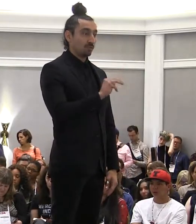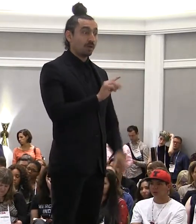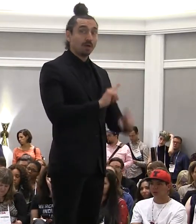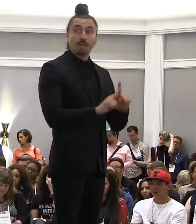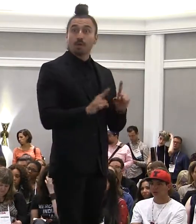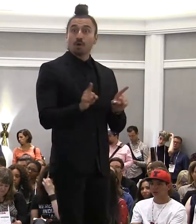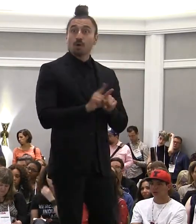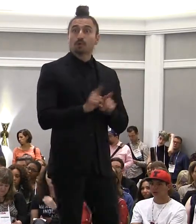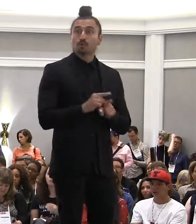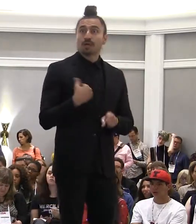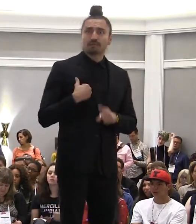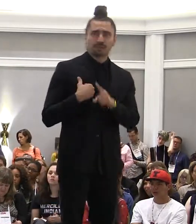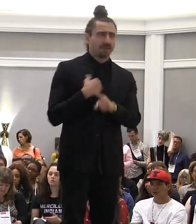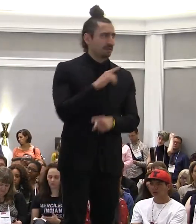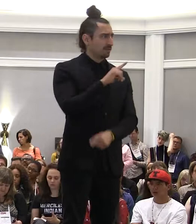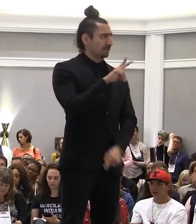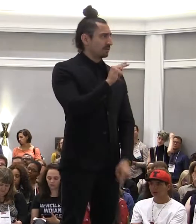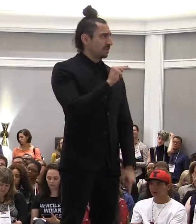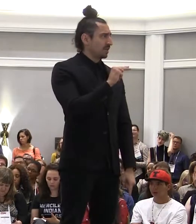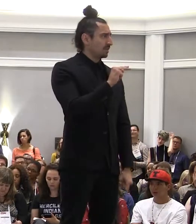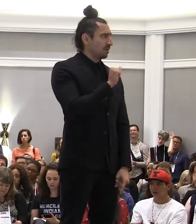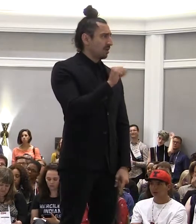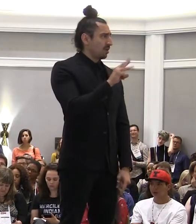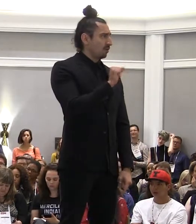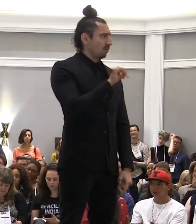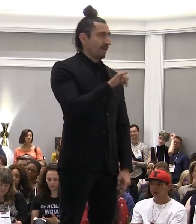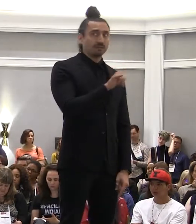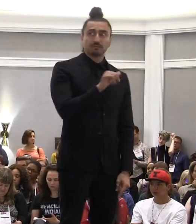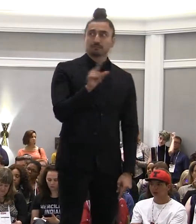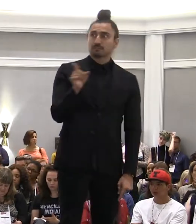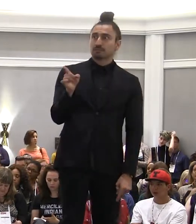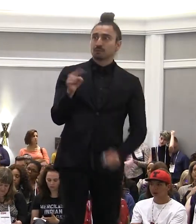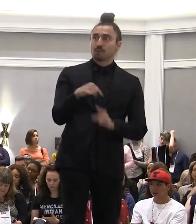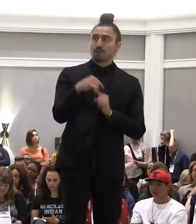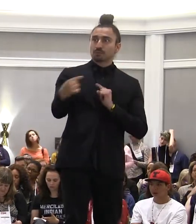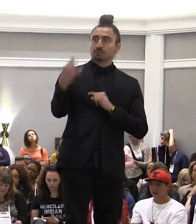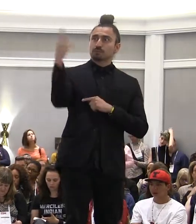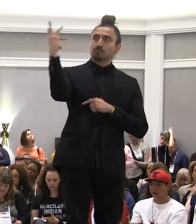Oh the Dunaway. Yeah, it's across the street. It's gorgeous, newly renovated. it's opening today.